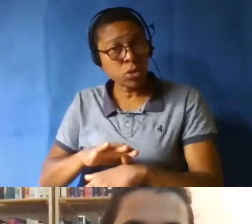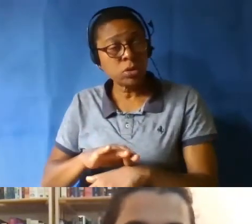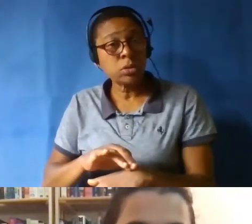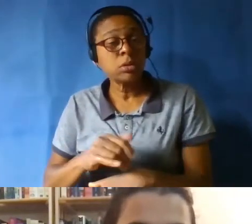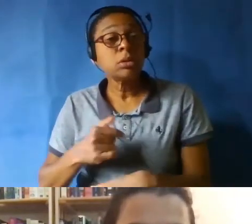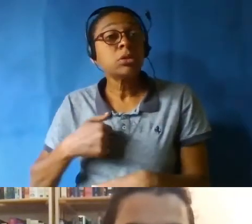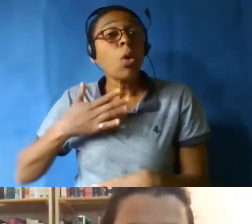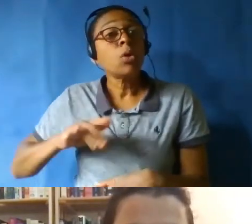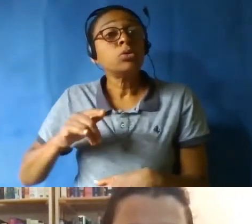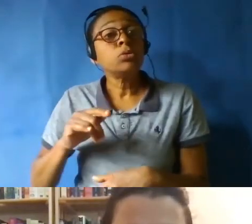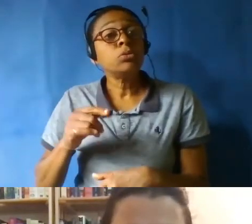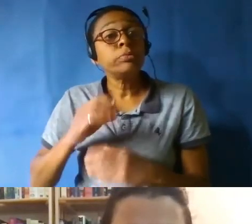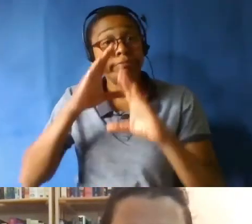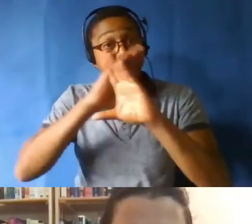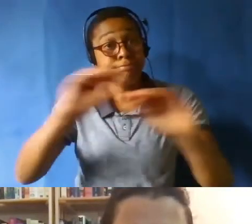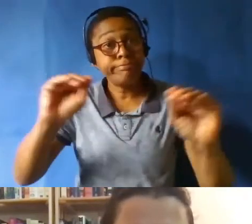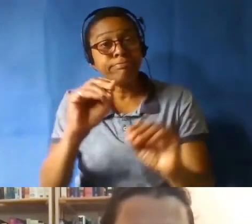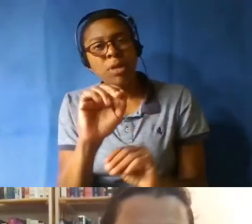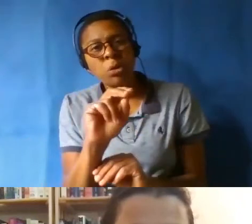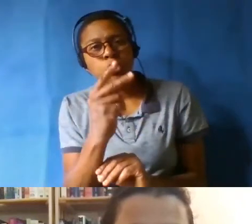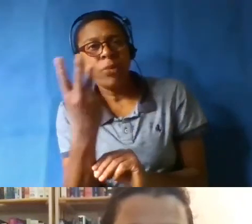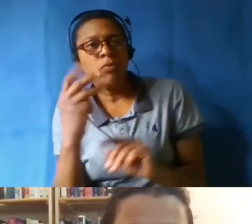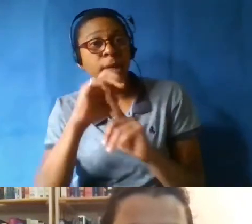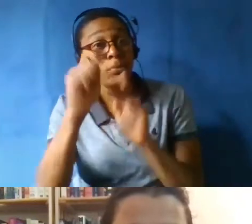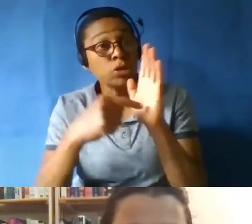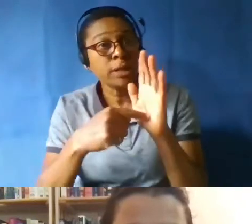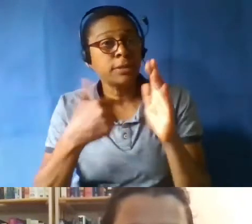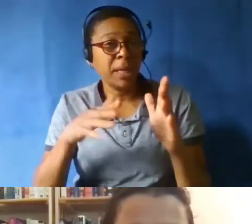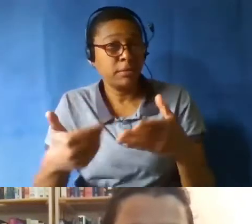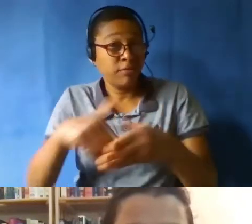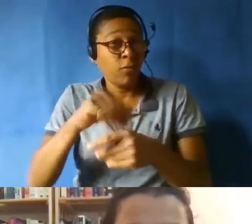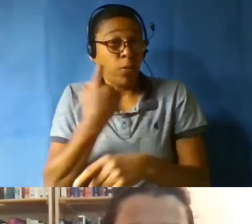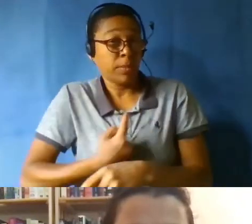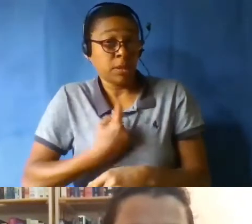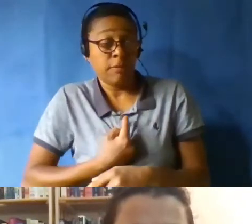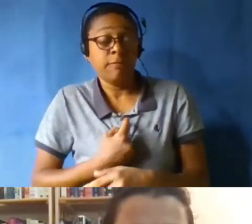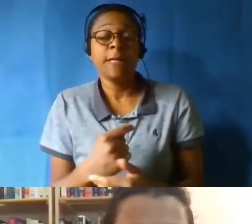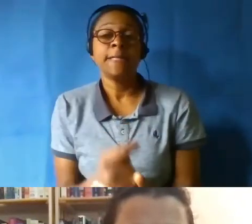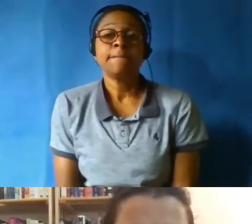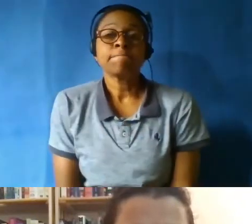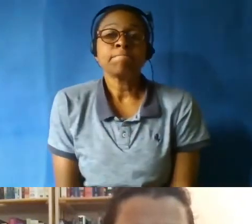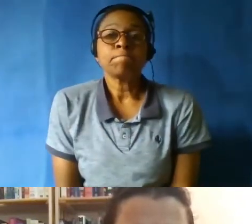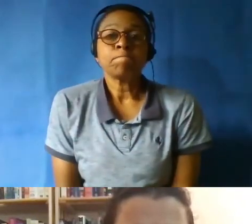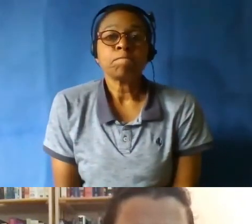there are, there's a lot of different projects at the moment that